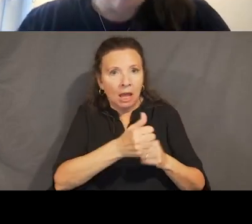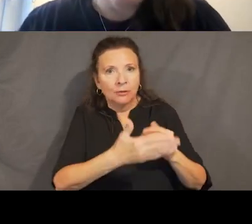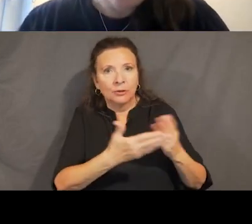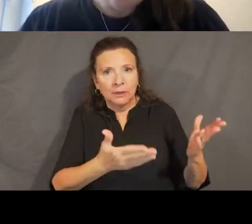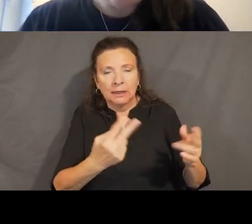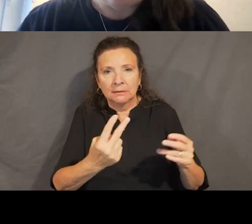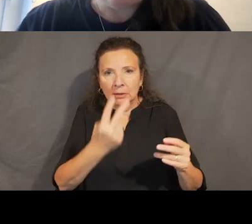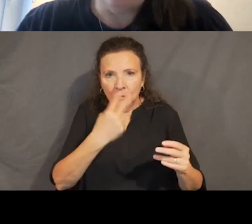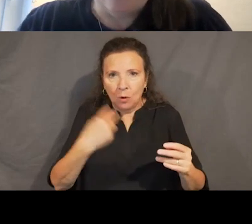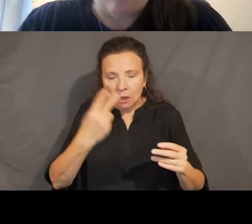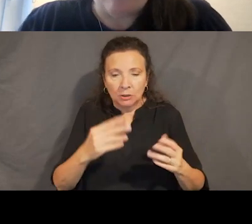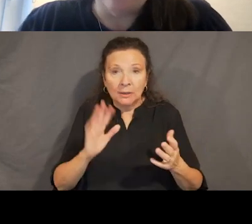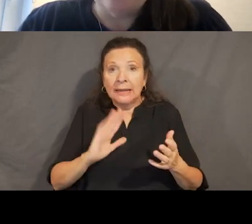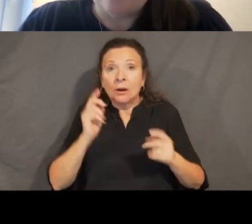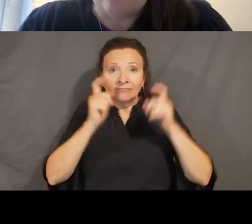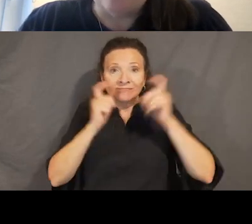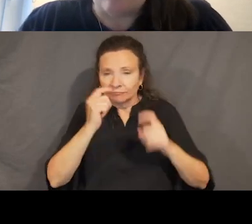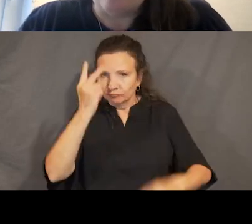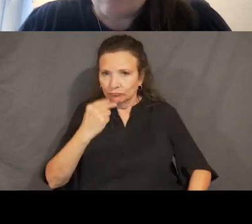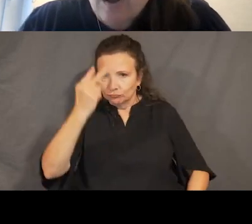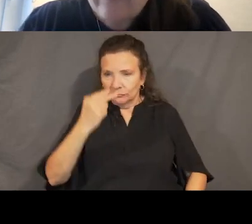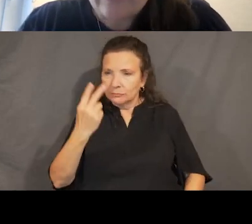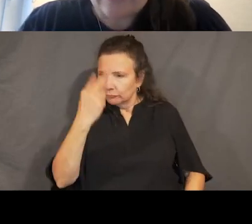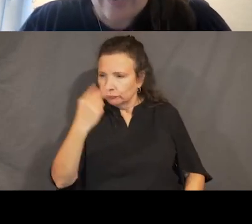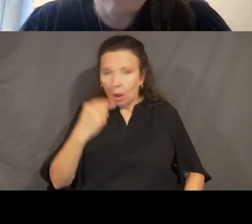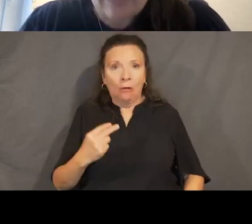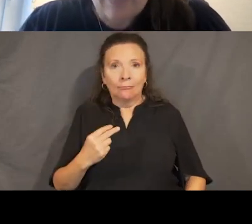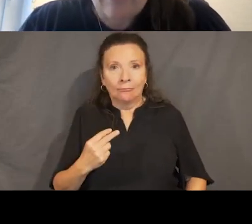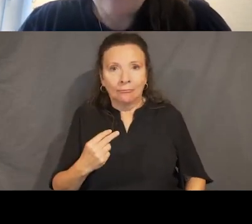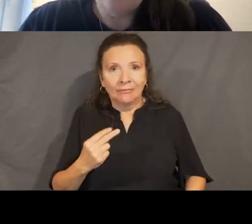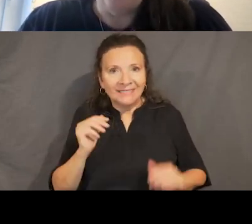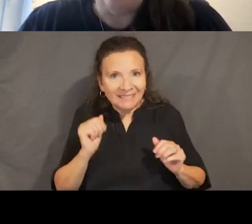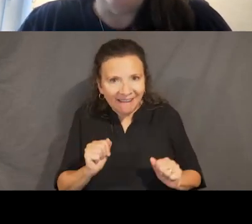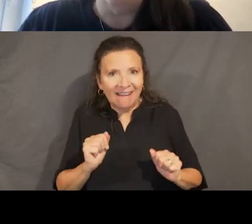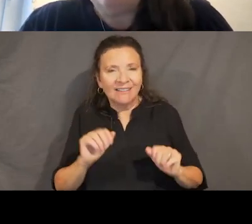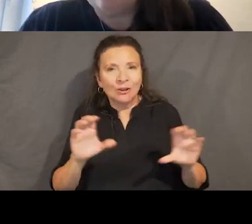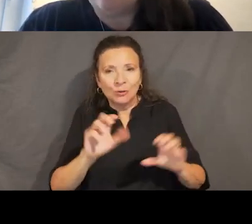our facial expressions and all kinds of things, all of this can be done. When will it be done